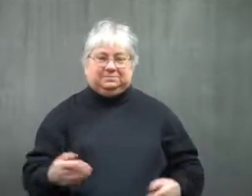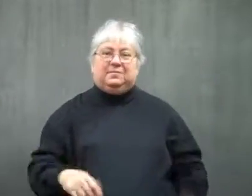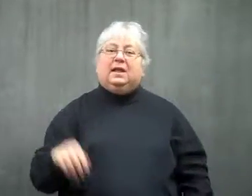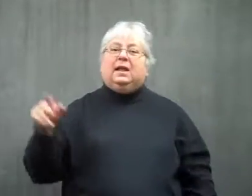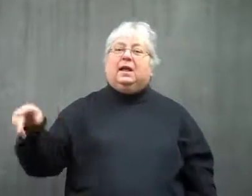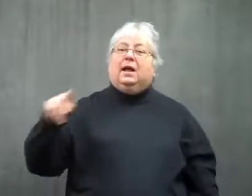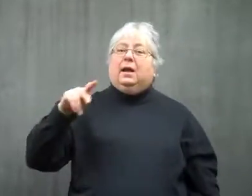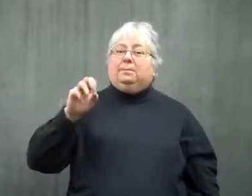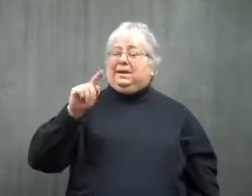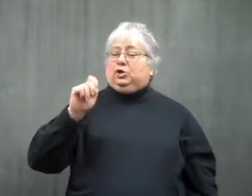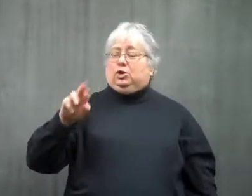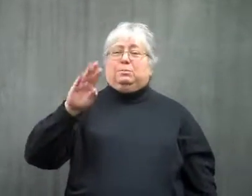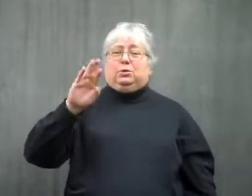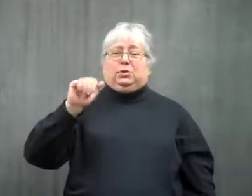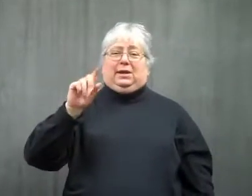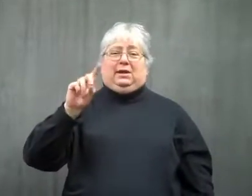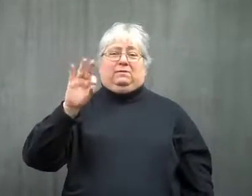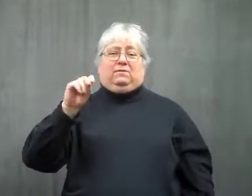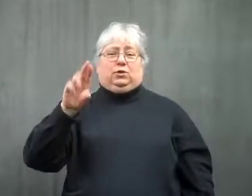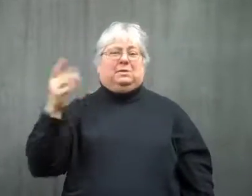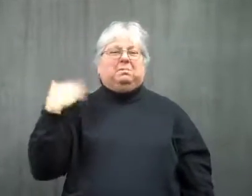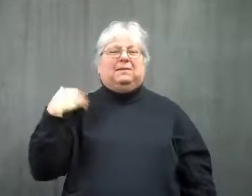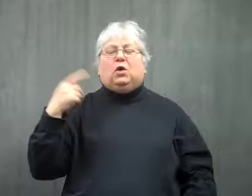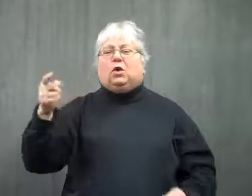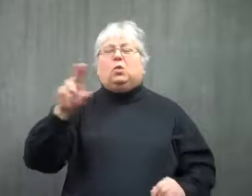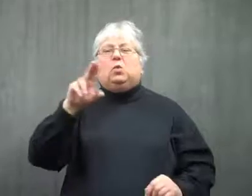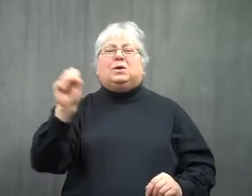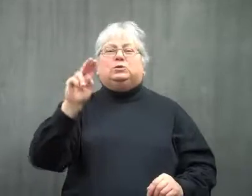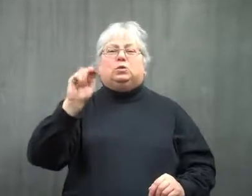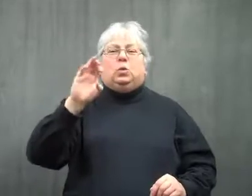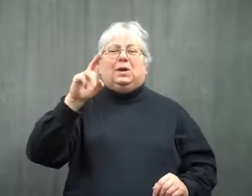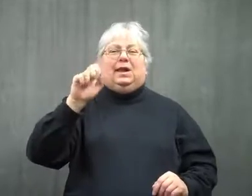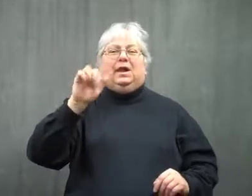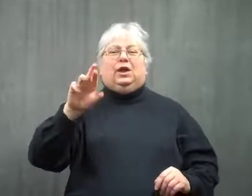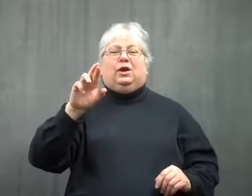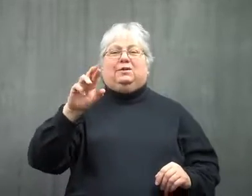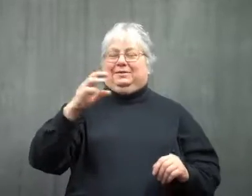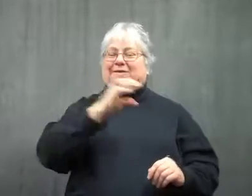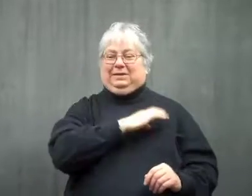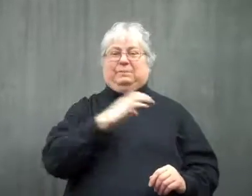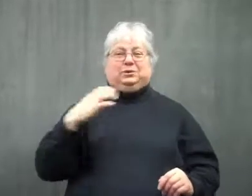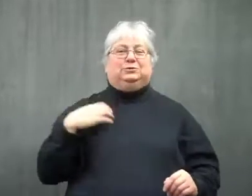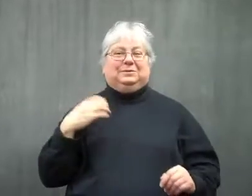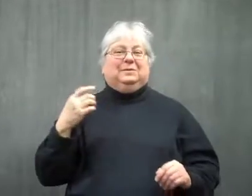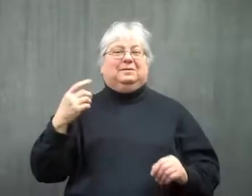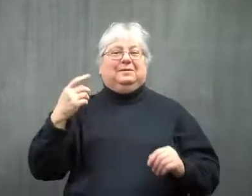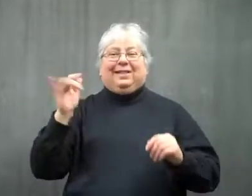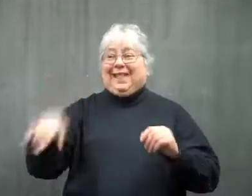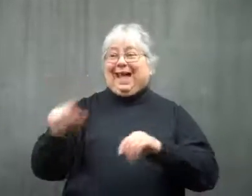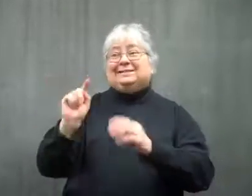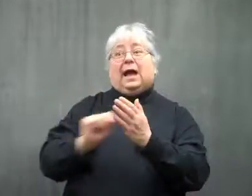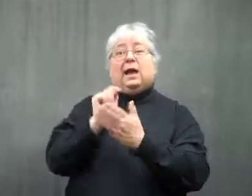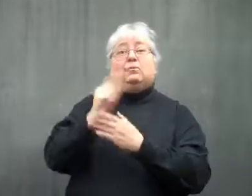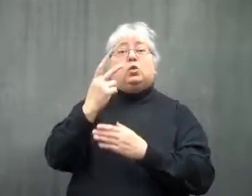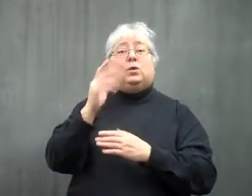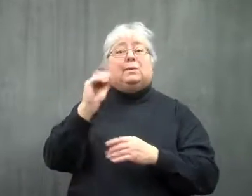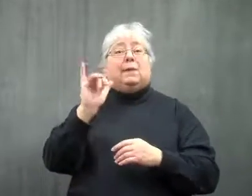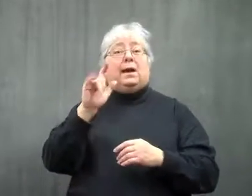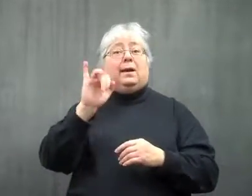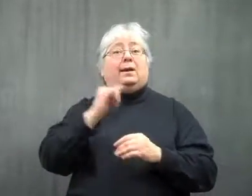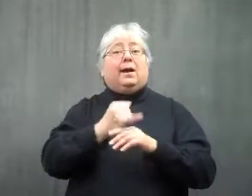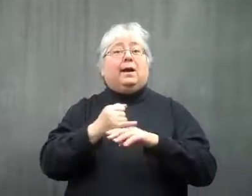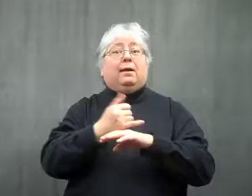Peter Bradford was on the Nuclear Regulatory Commission at the time of Three Mile Island.